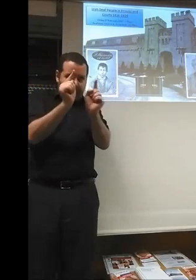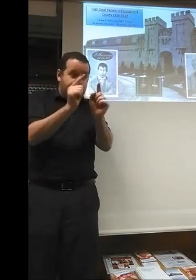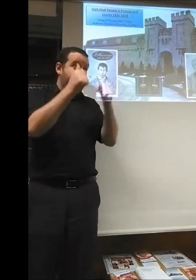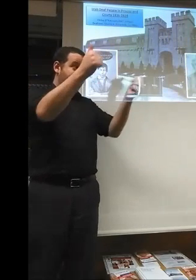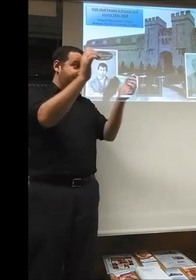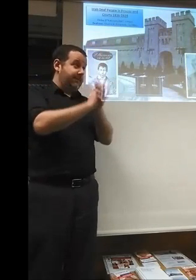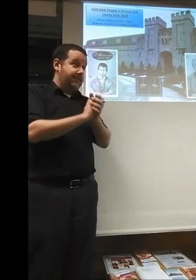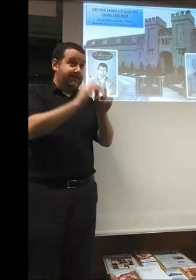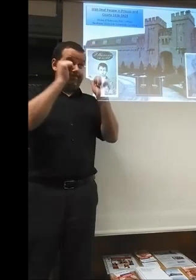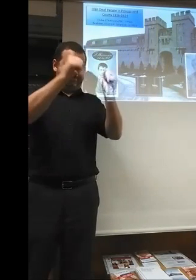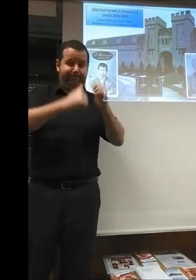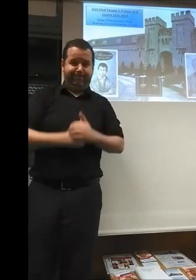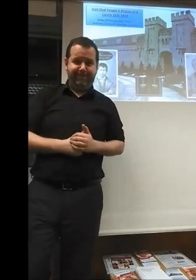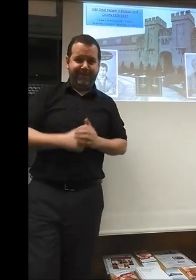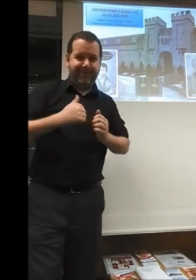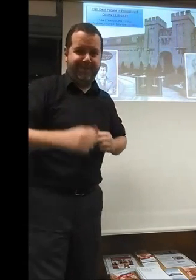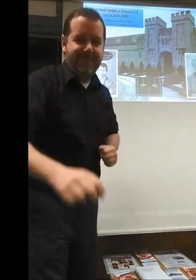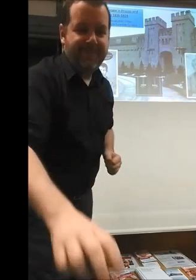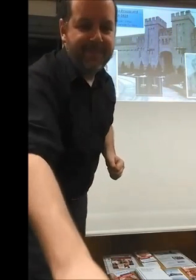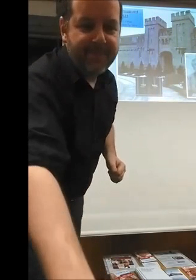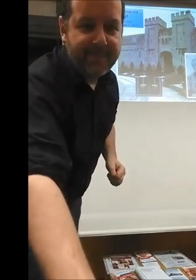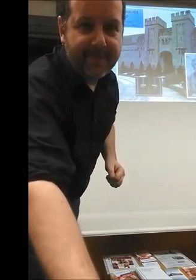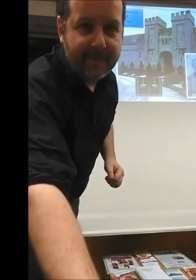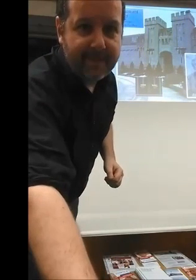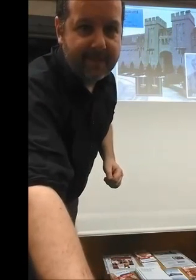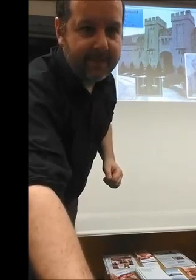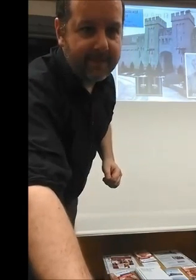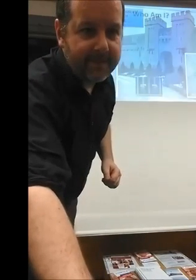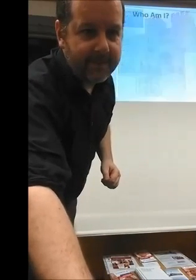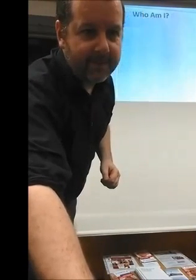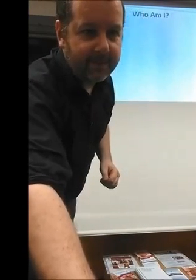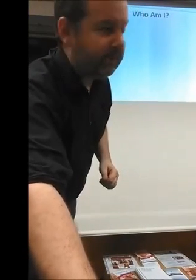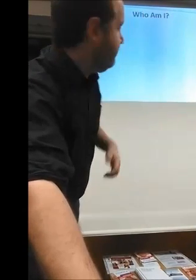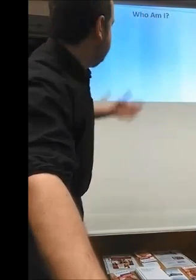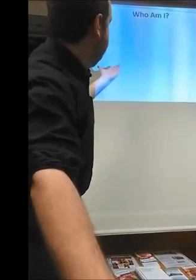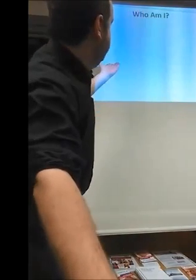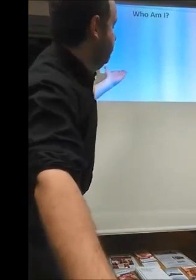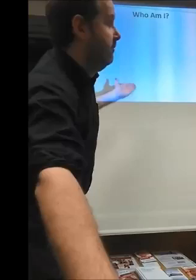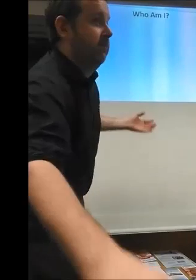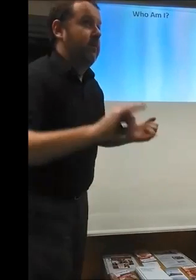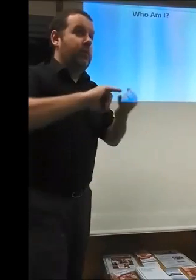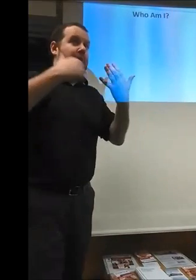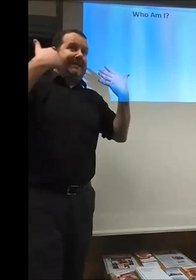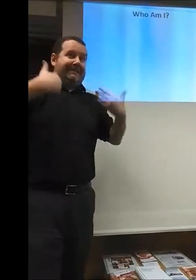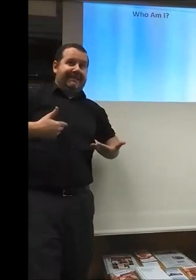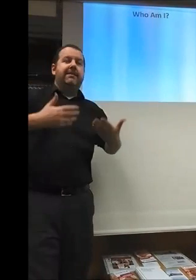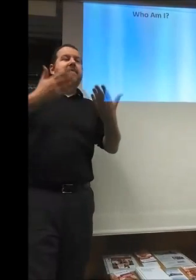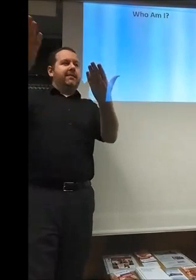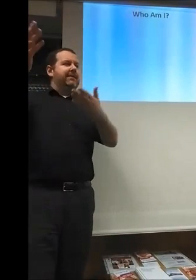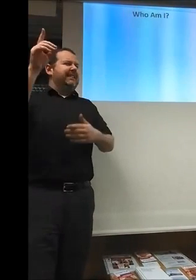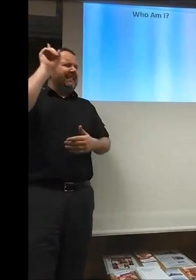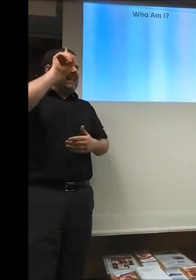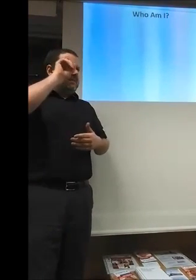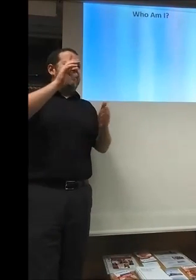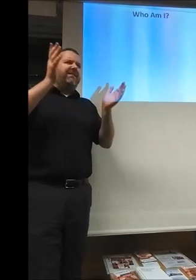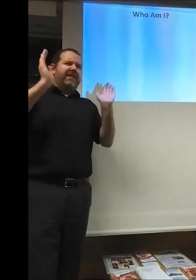it at me to try and brief the time that im speaking for. So who am I?